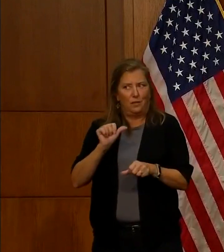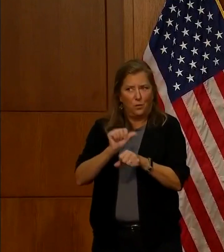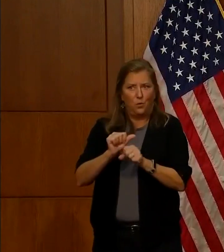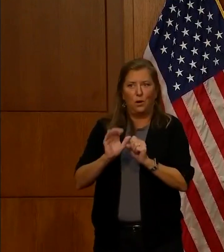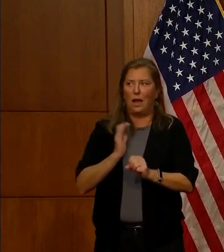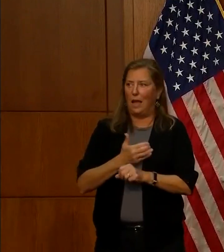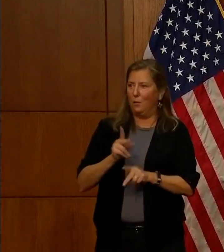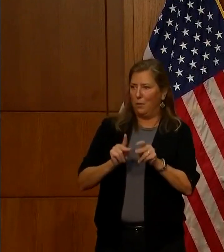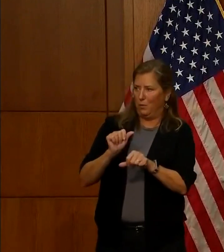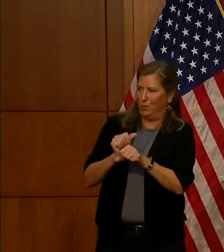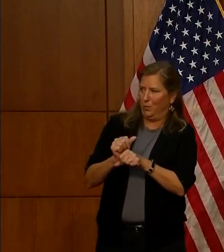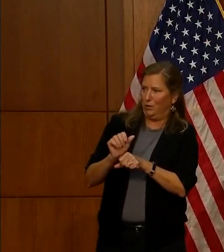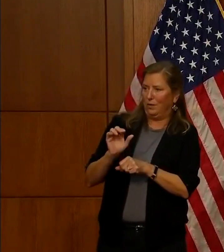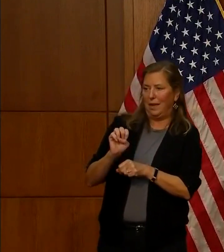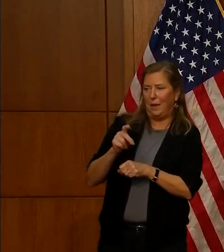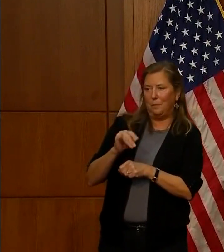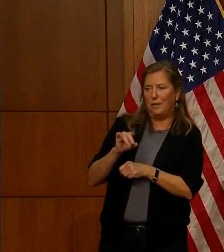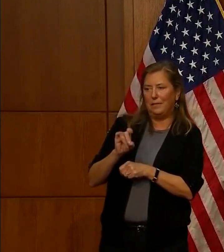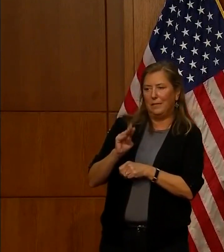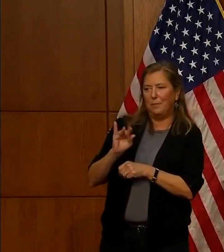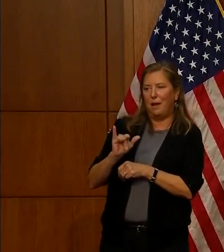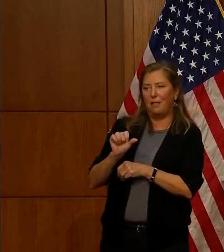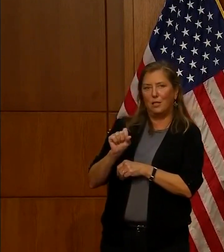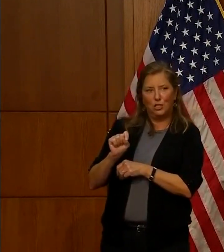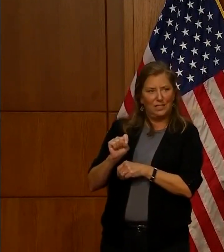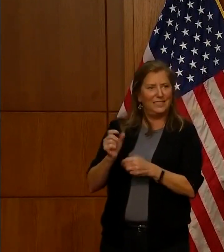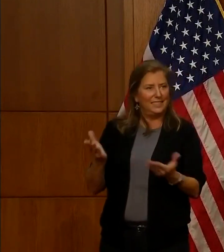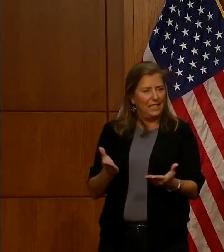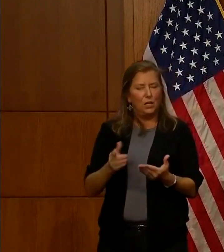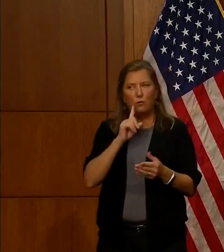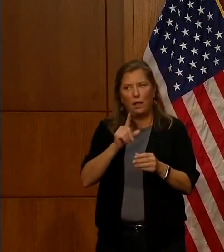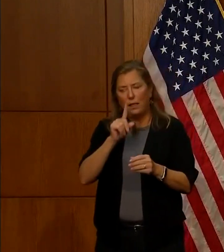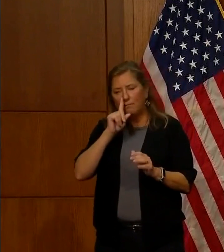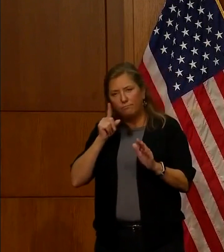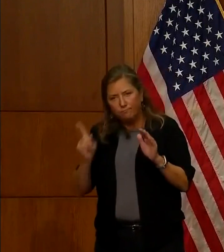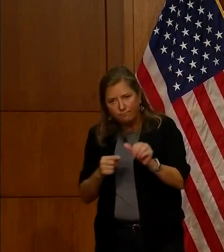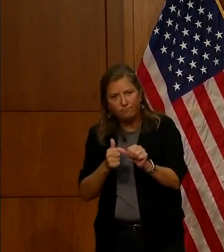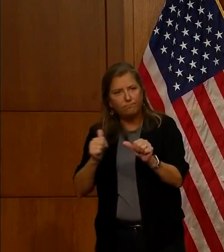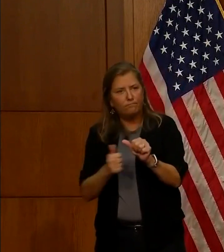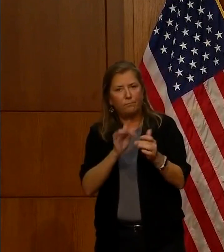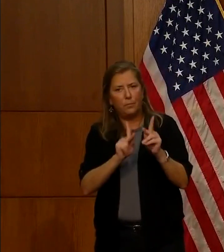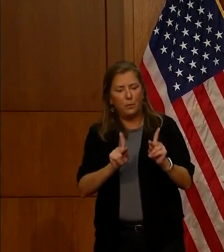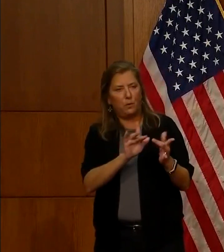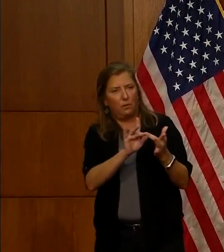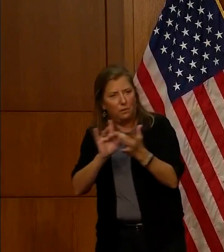REALLY JUST APPRECIATE THE EFFORTS OF OUR EPIDEMIOLOGISTS WHO HAVE DONE A PHENOMENAL JOB